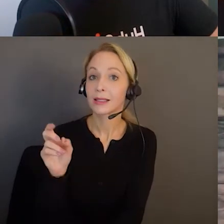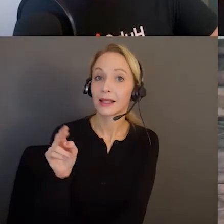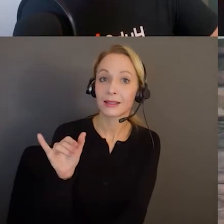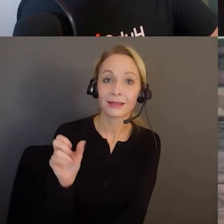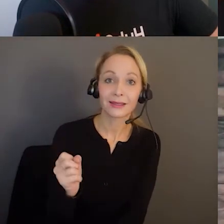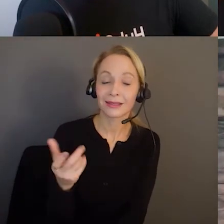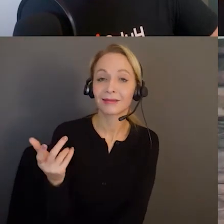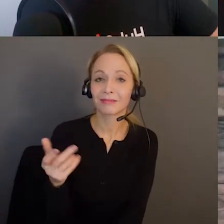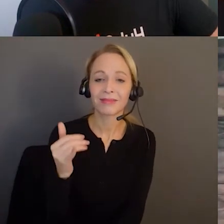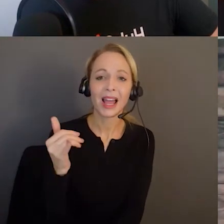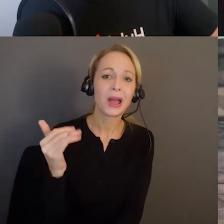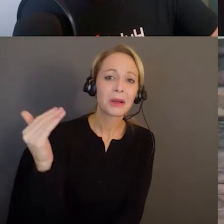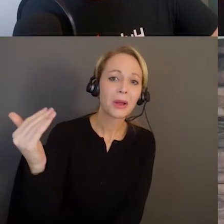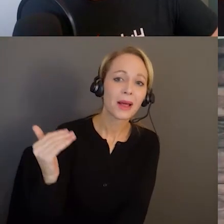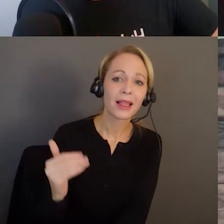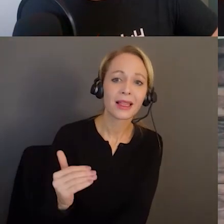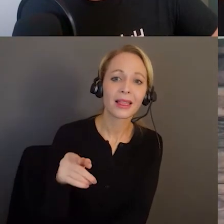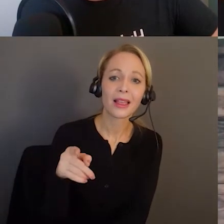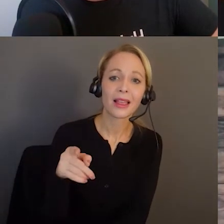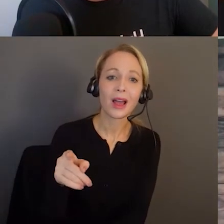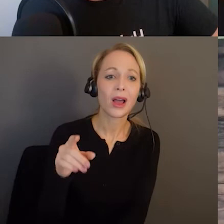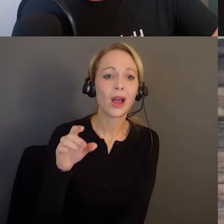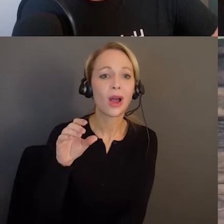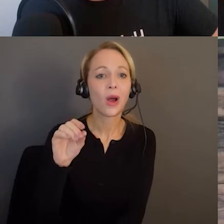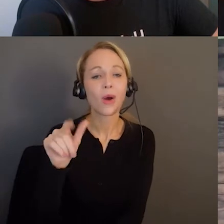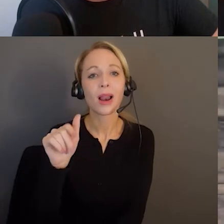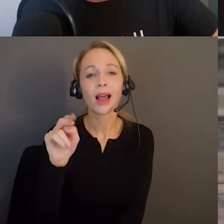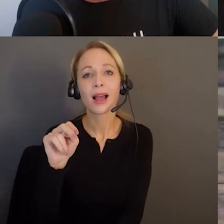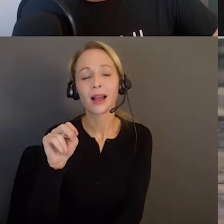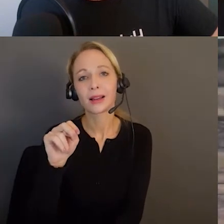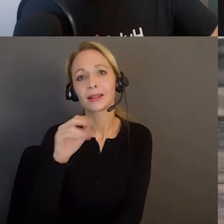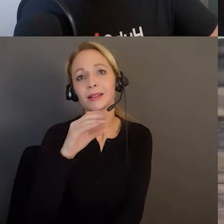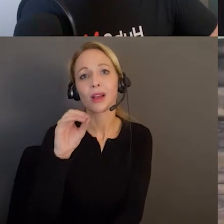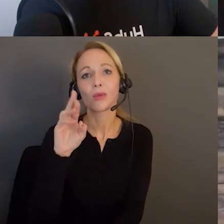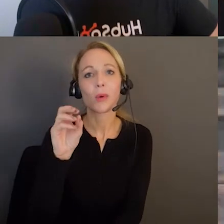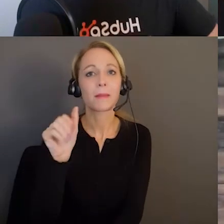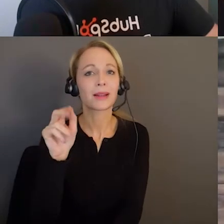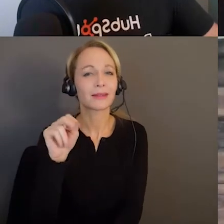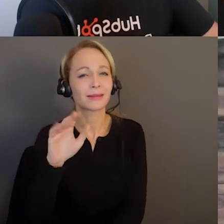LET'S GO WITH ROMAN, WHAT WERE YOUR BIGGEST